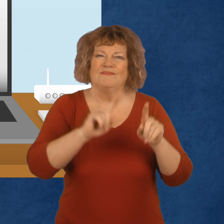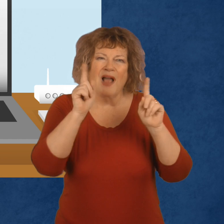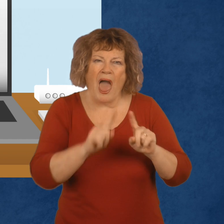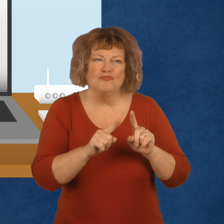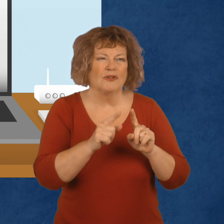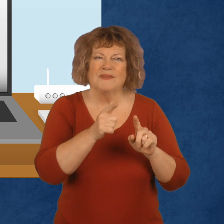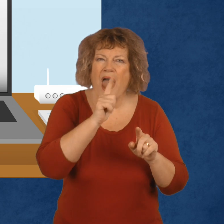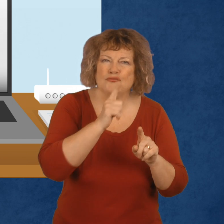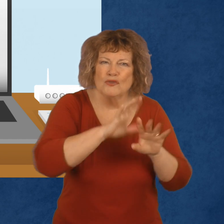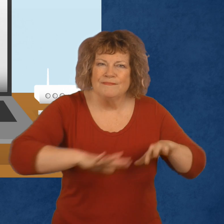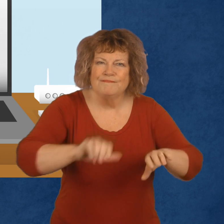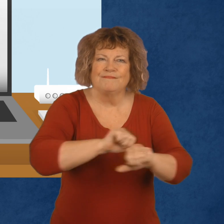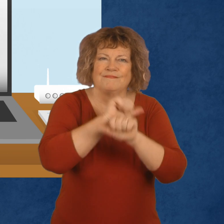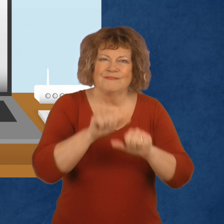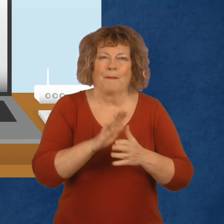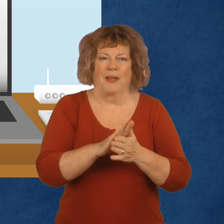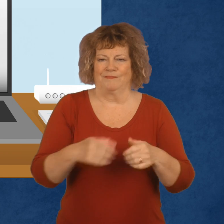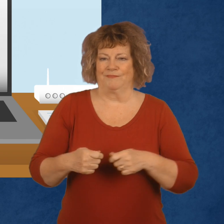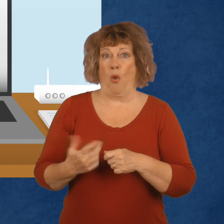Using headphones can improve the sound quality.